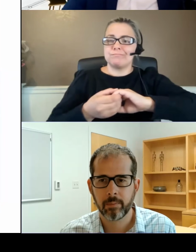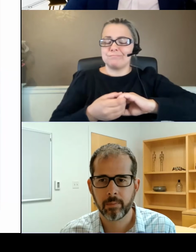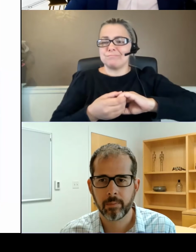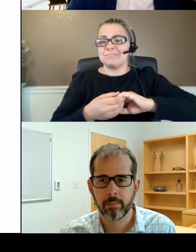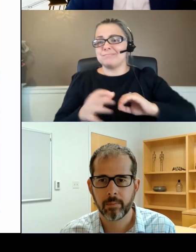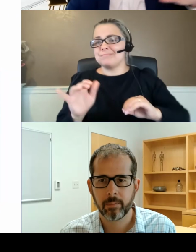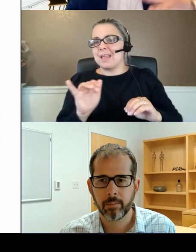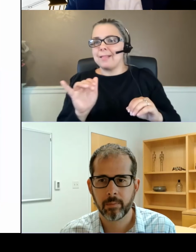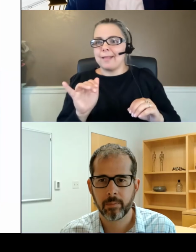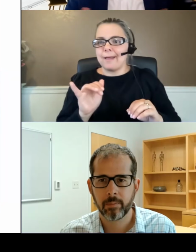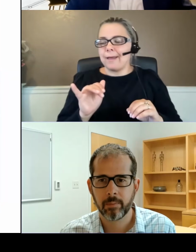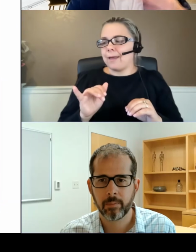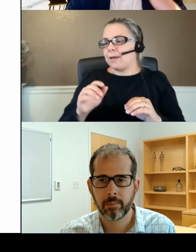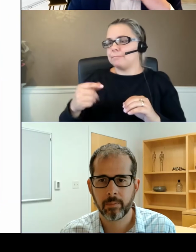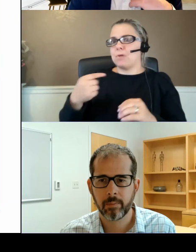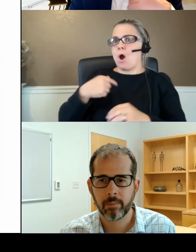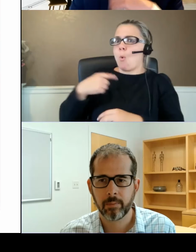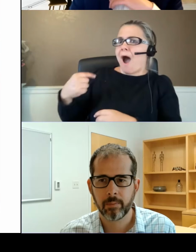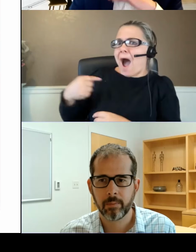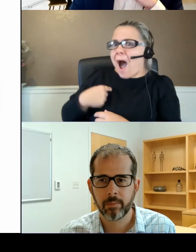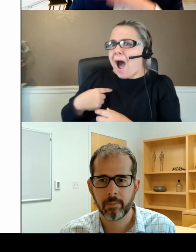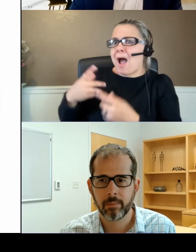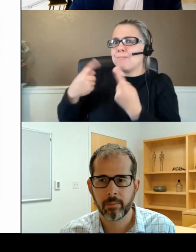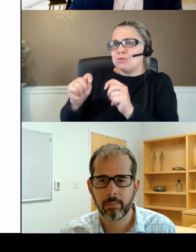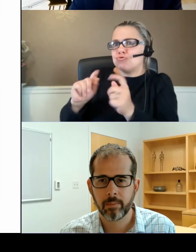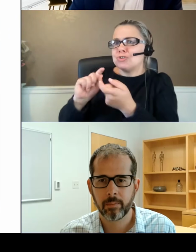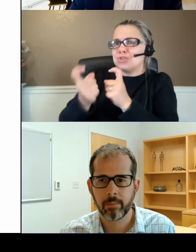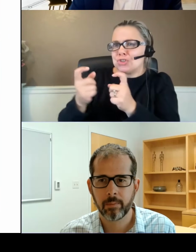the same over here. Now we can come together and say okay, what has been your experience working